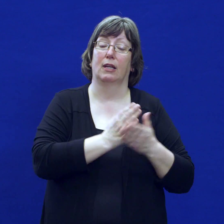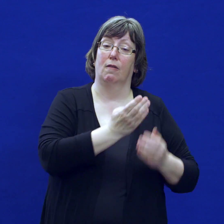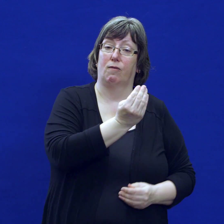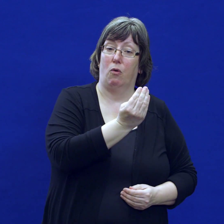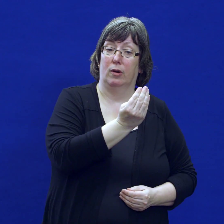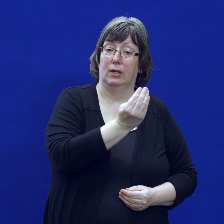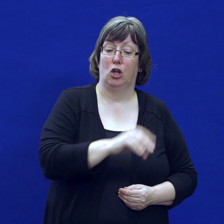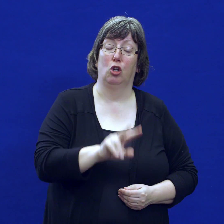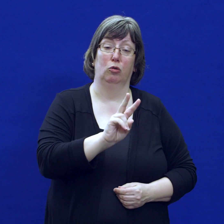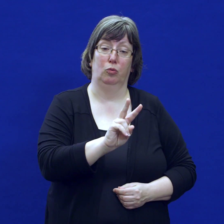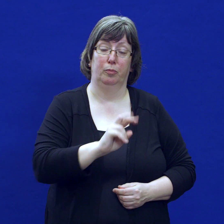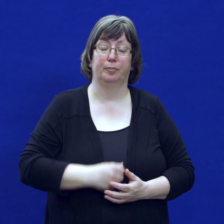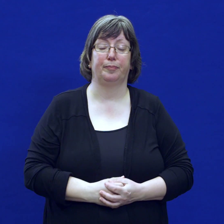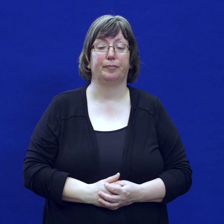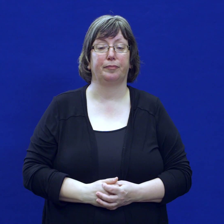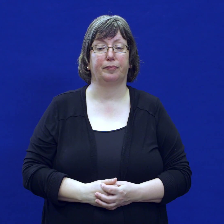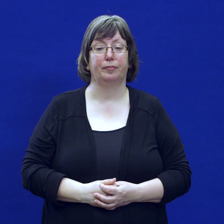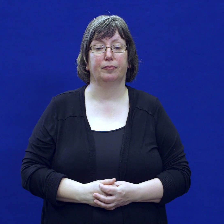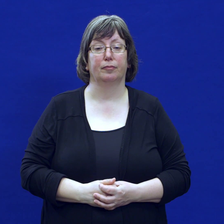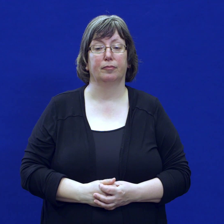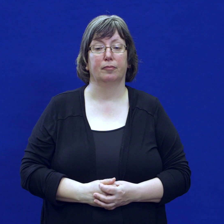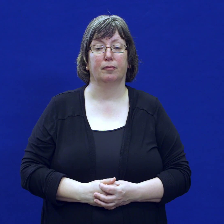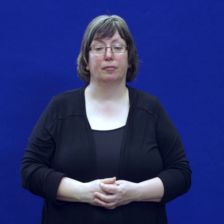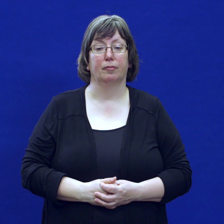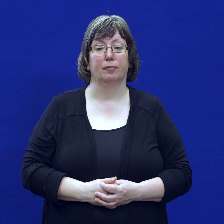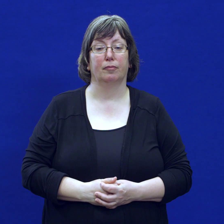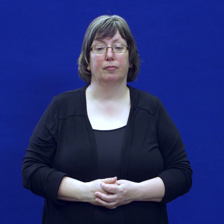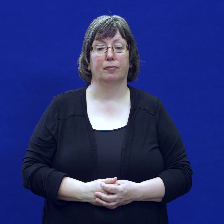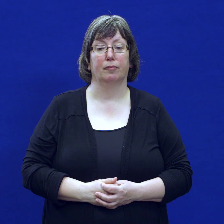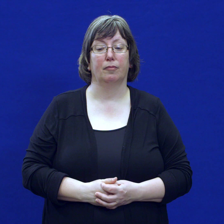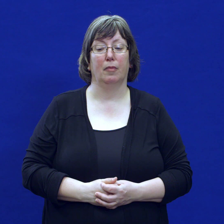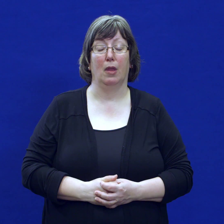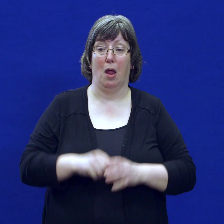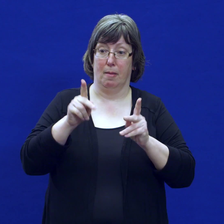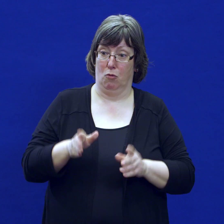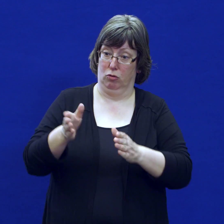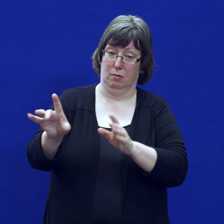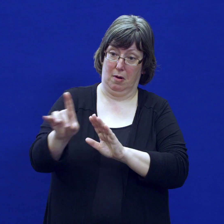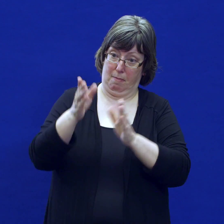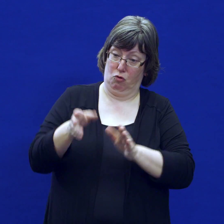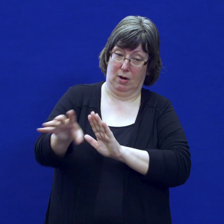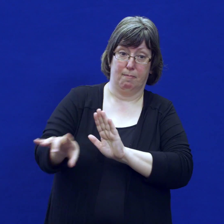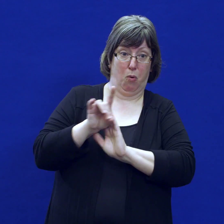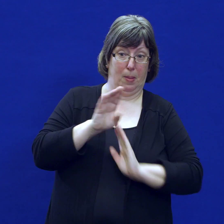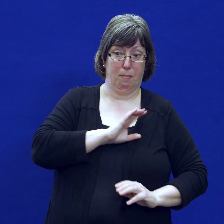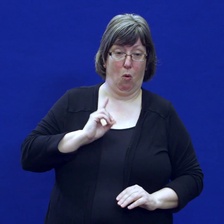subsection 2 No person may be appointed to the board for more than two